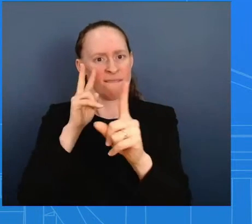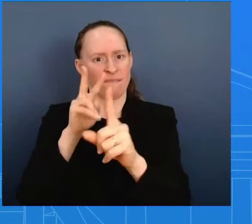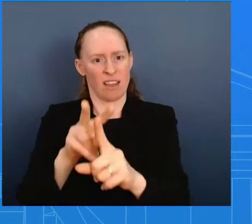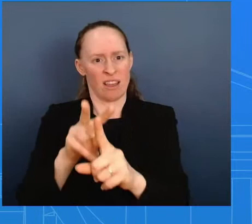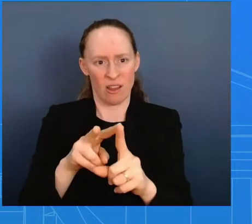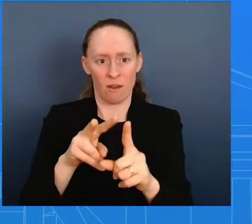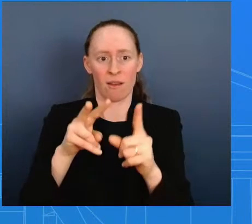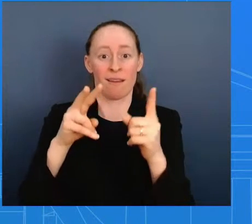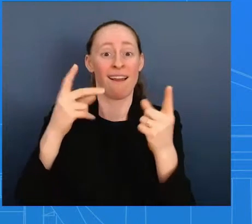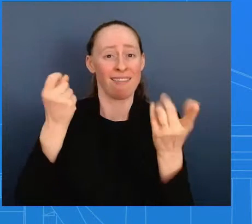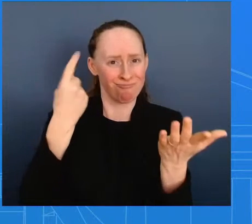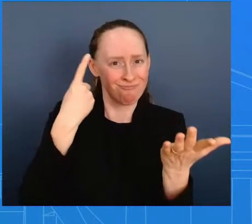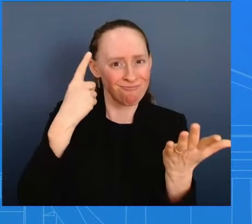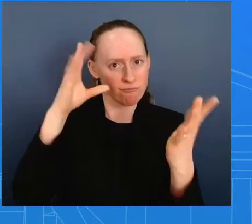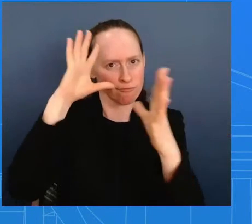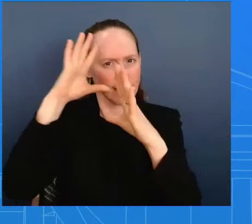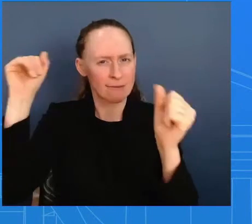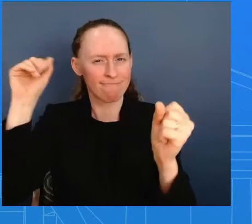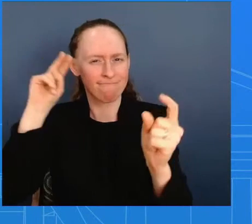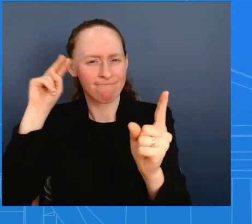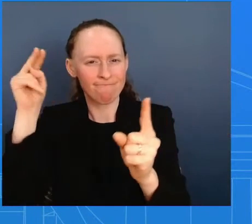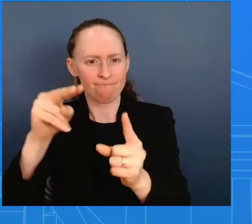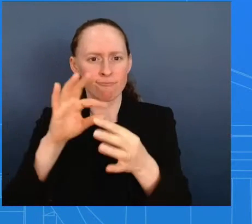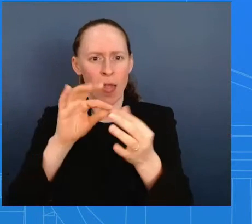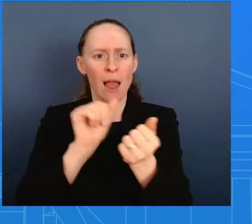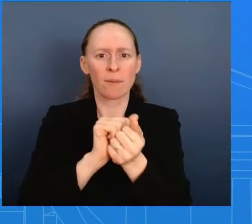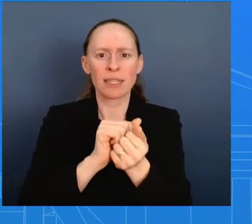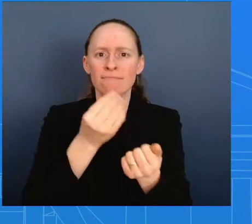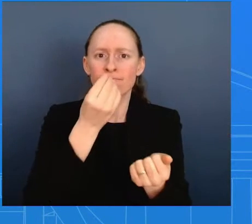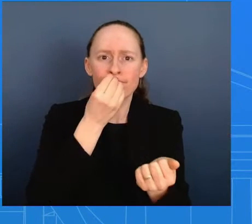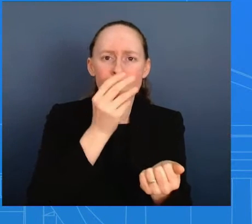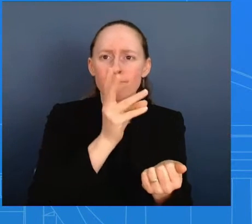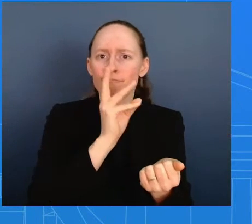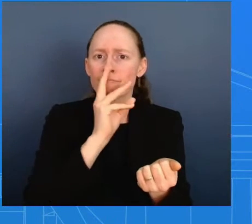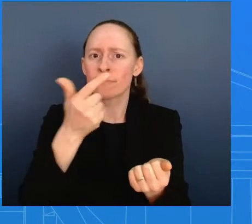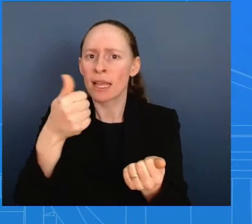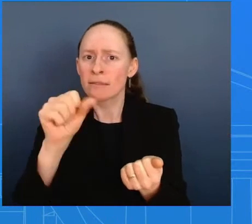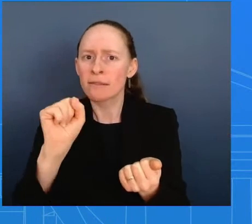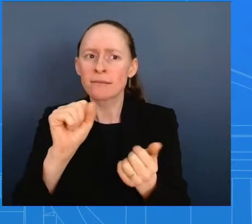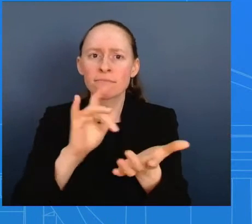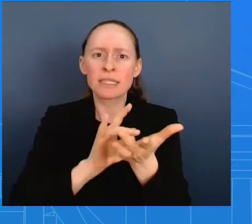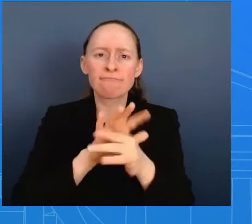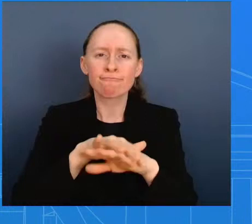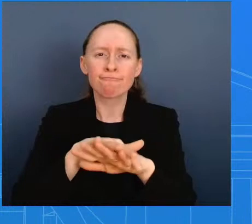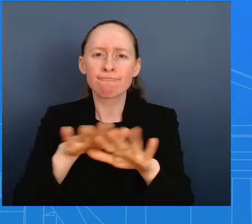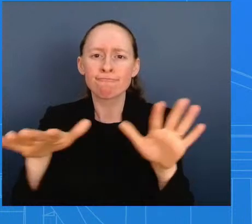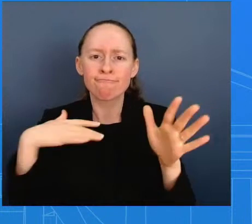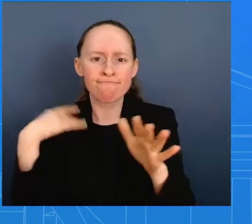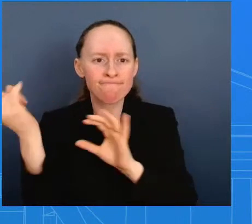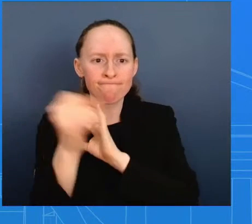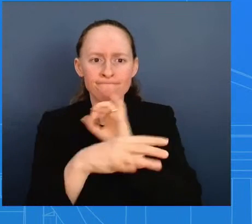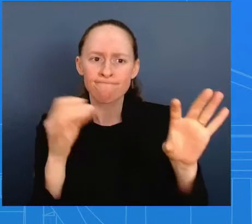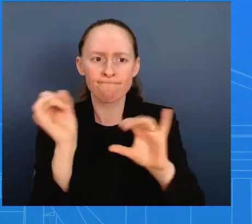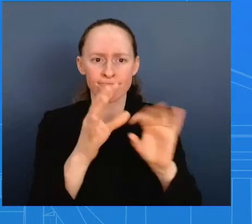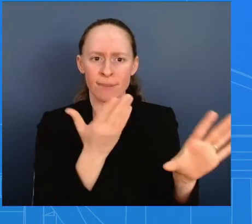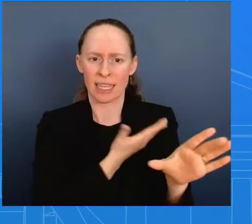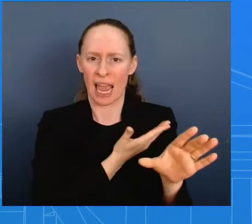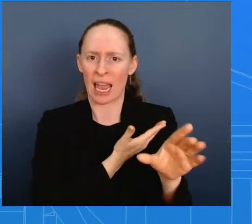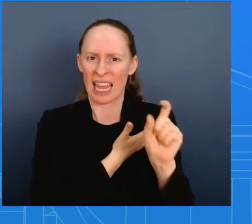the importance of getting that into -- into Gaza, and -- and how we want to make sure that we deal with what we're seeing there with the dire --